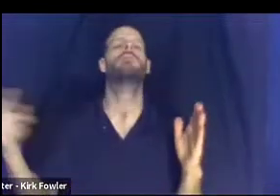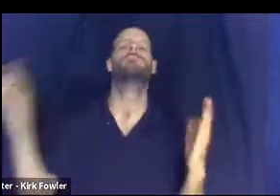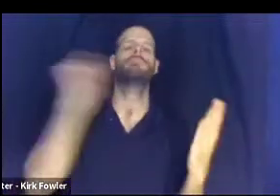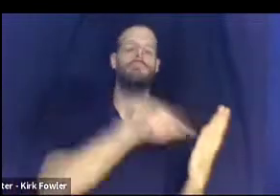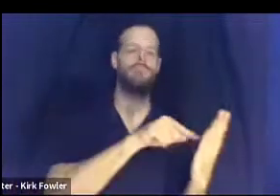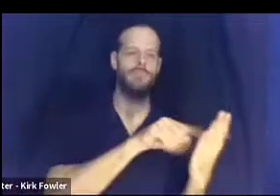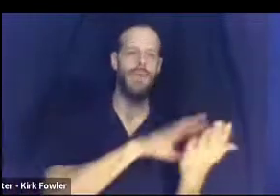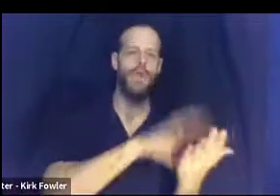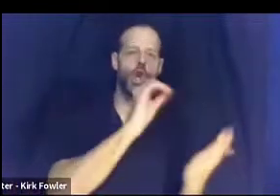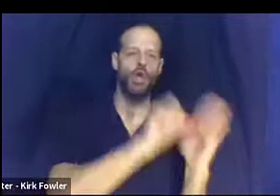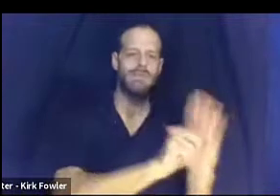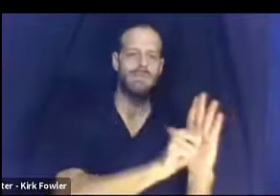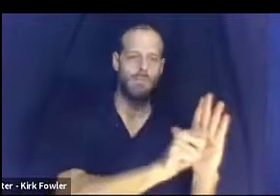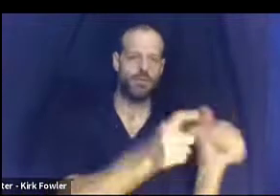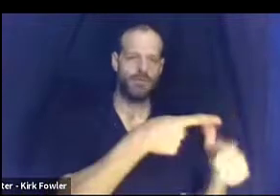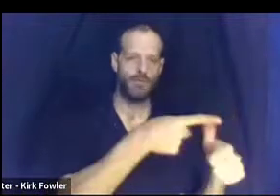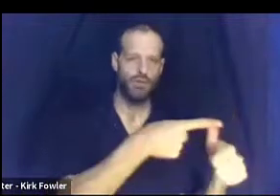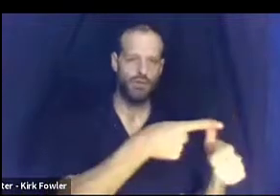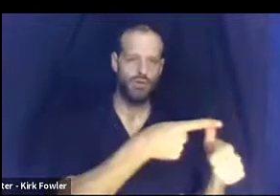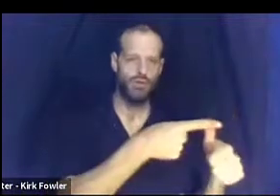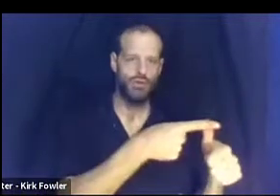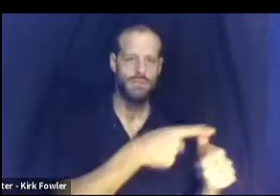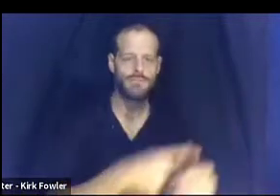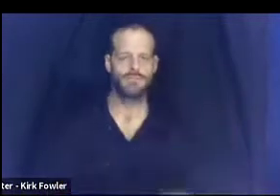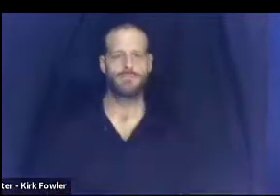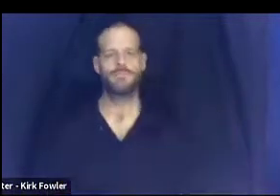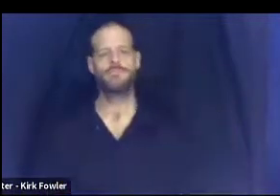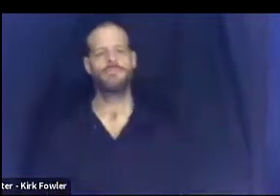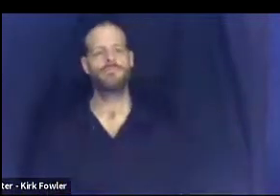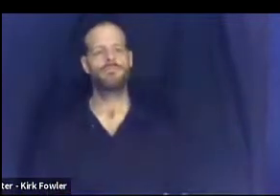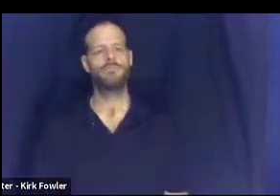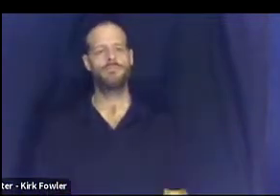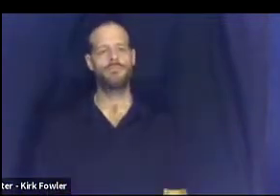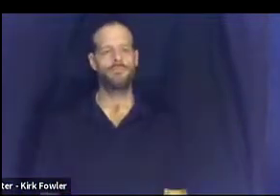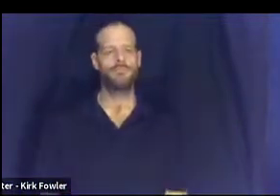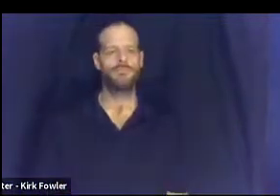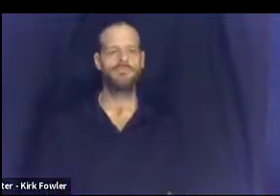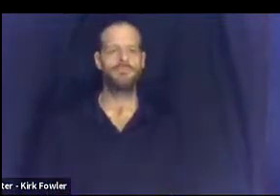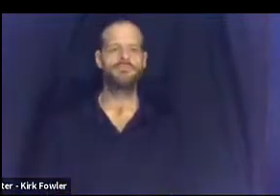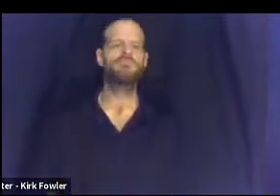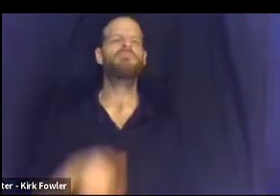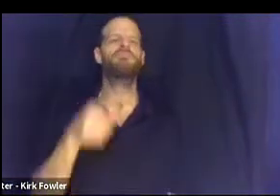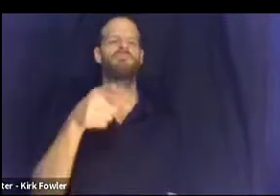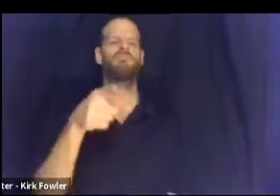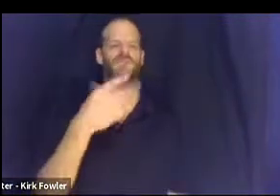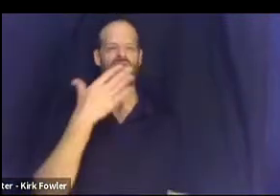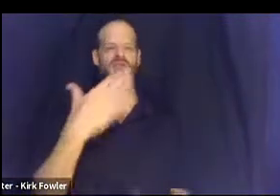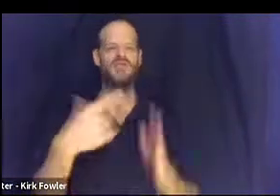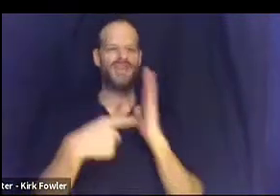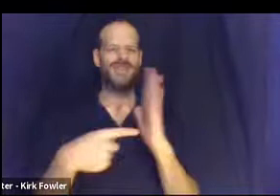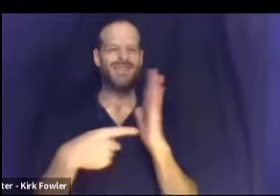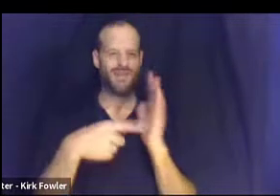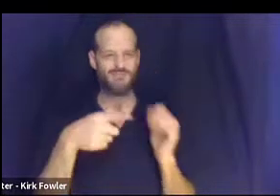and that major achievement of symbolism. There's some really good examples, I think, especially on paths to literacy